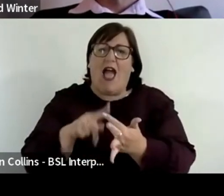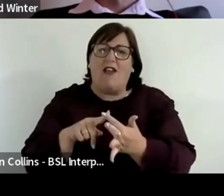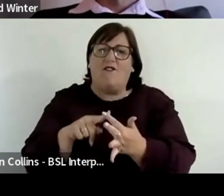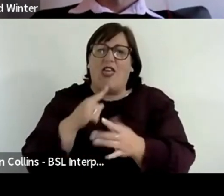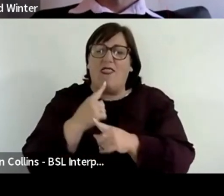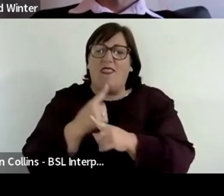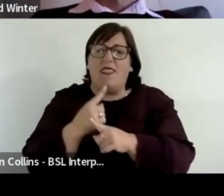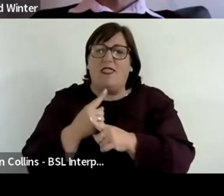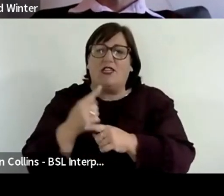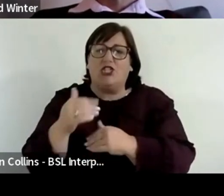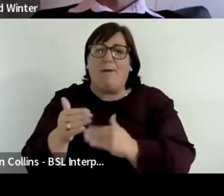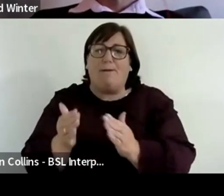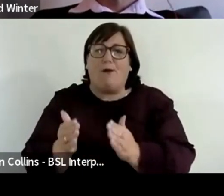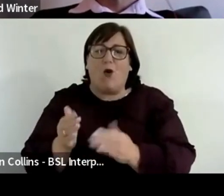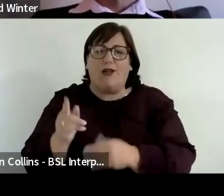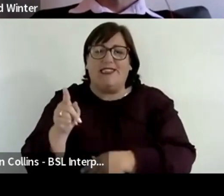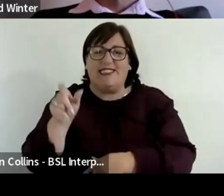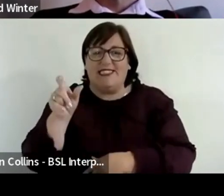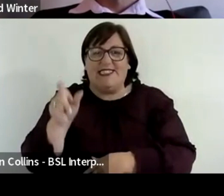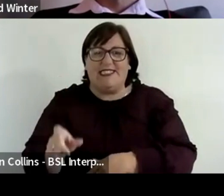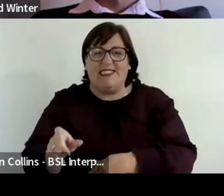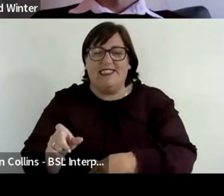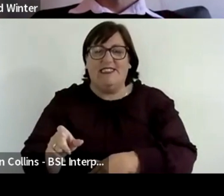Everyone have a great day and see you later.